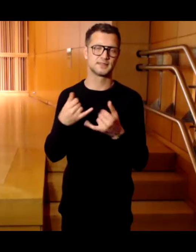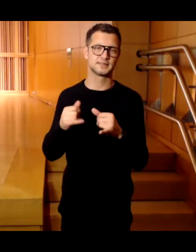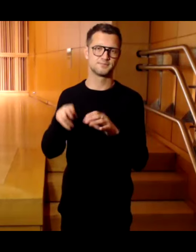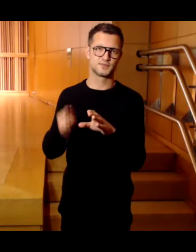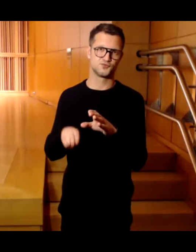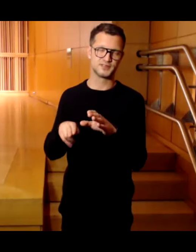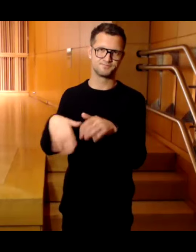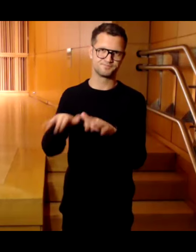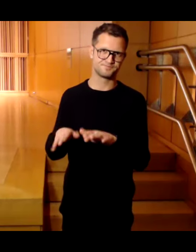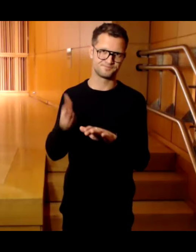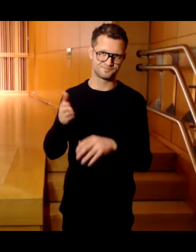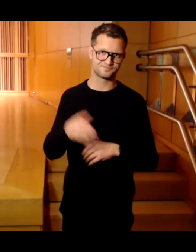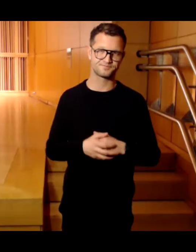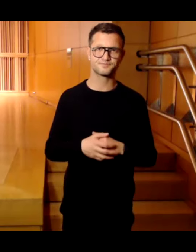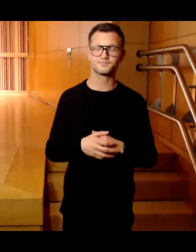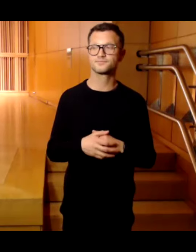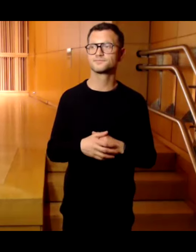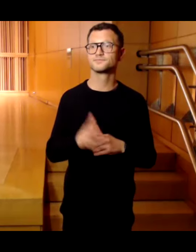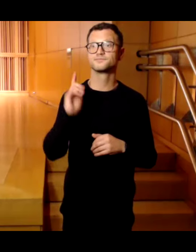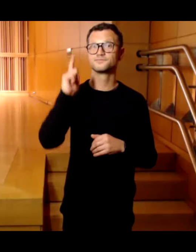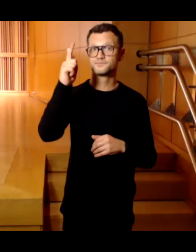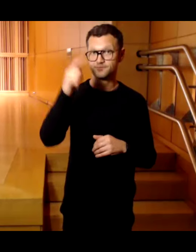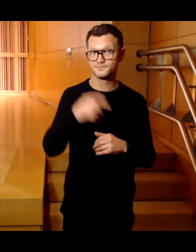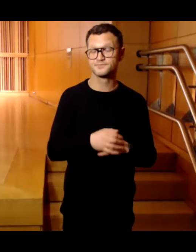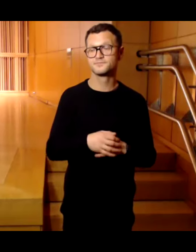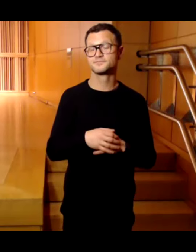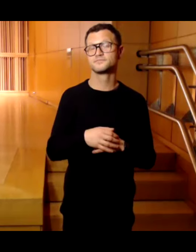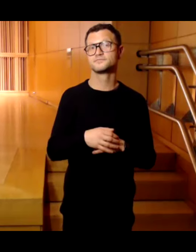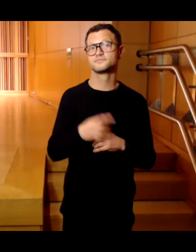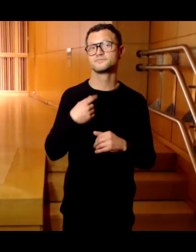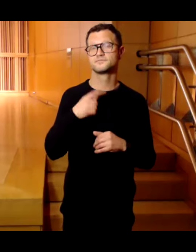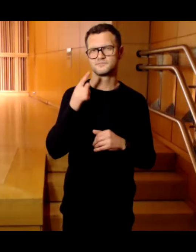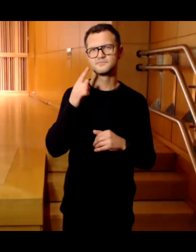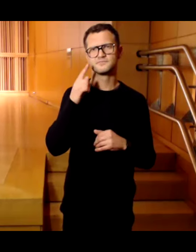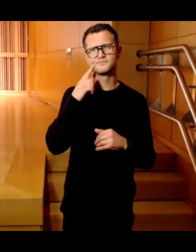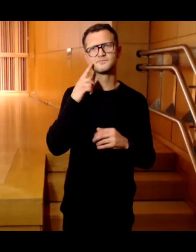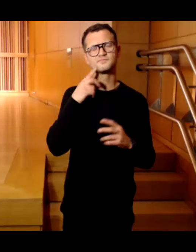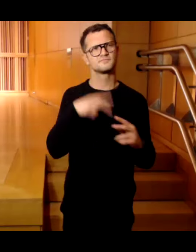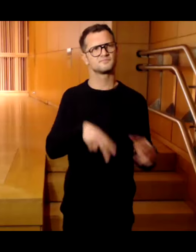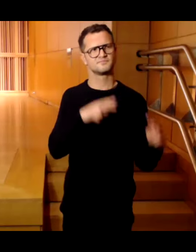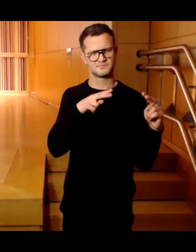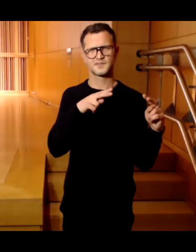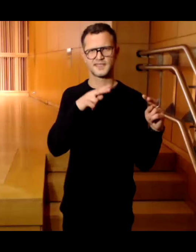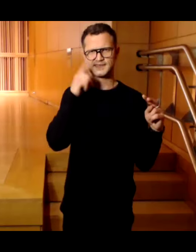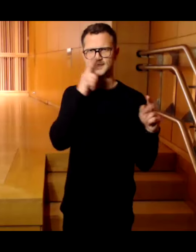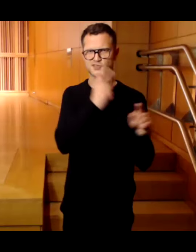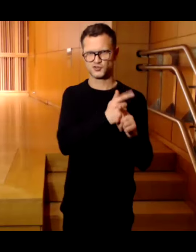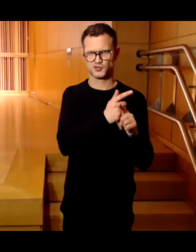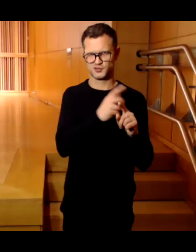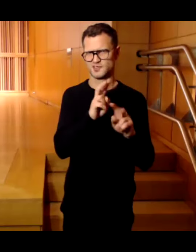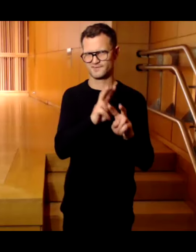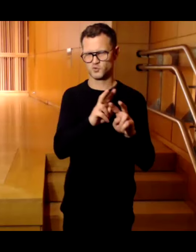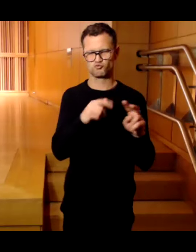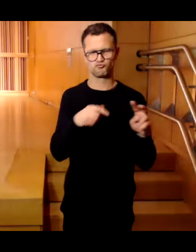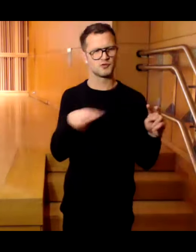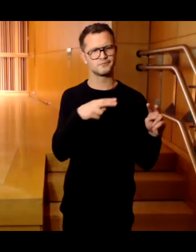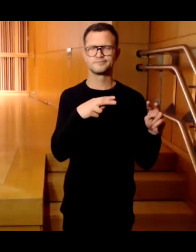Later, sitting beneath awning at my father's graveside. I looked for a moment at my sister sitting beside me, just before we stood… both stood.